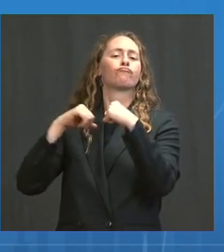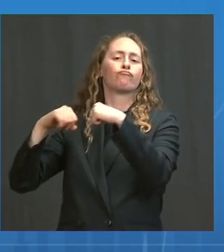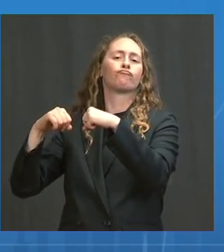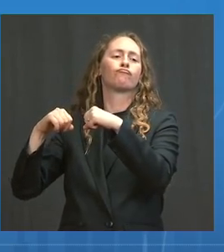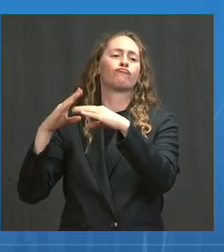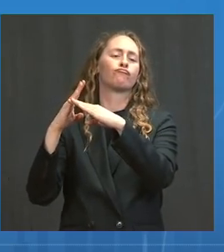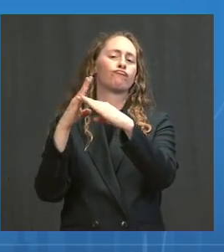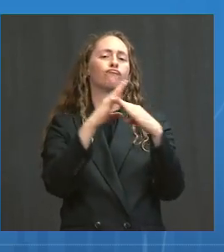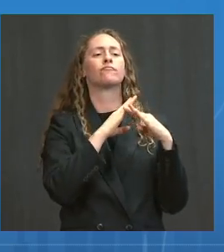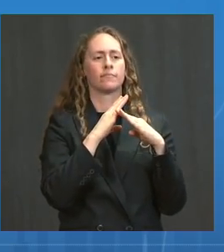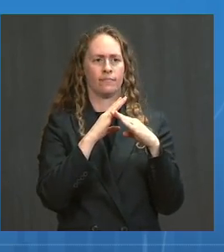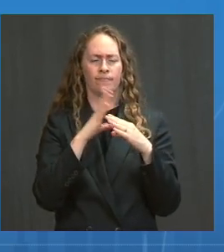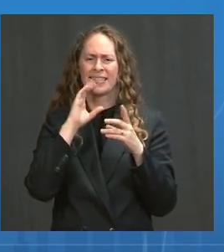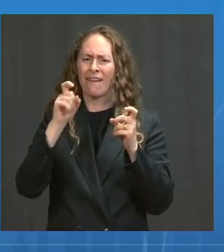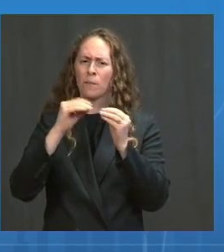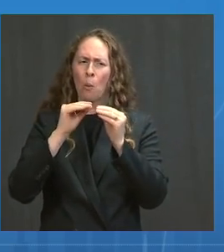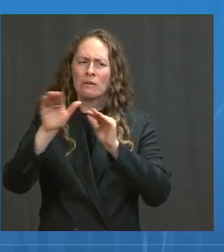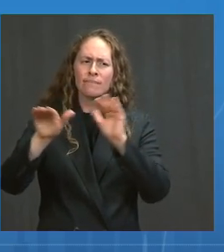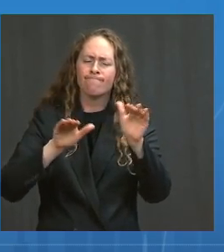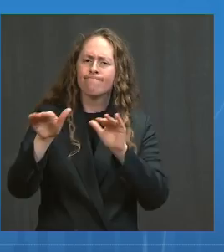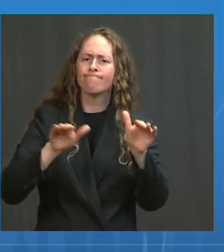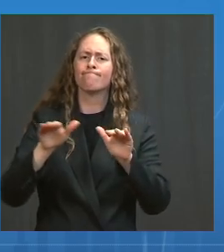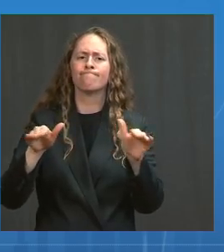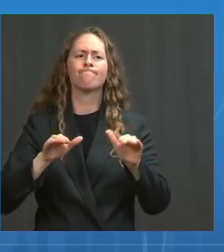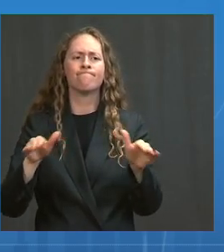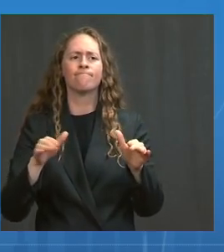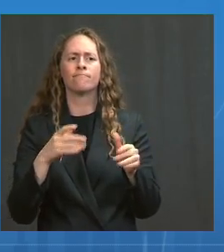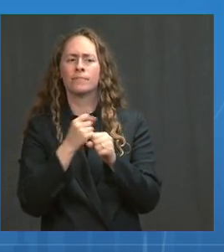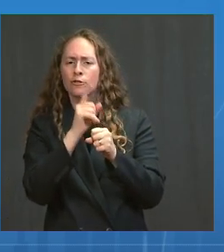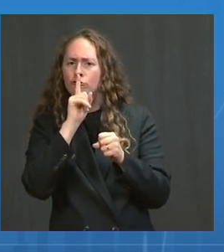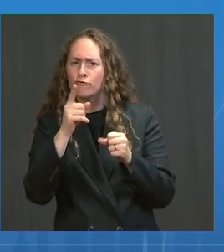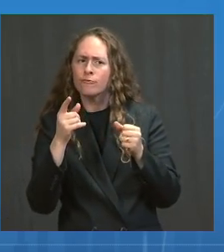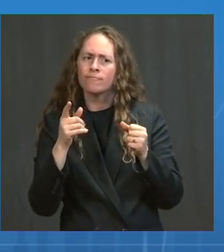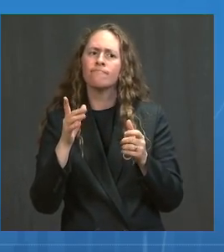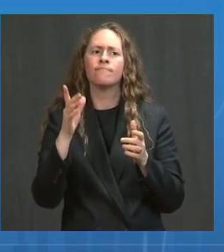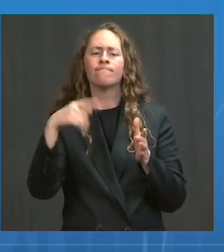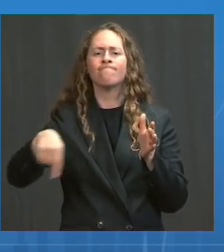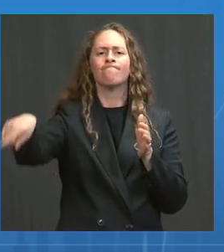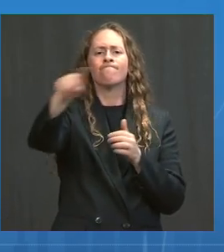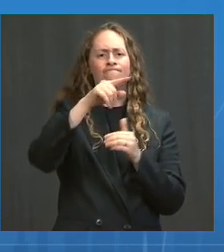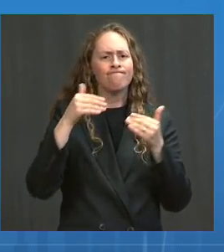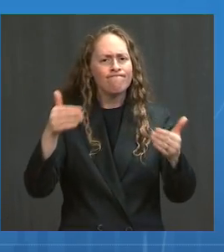as we continue to vaccinate millions of people across the summer months.